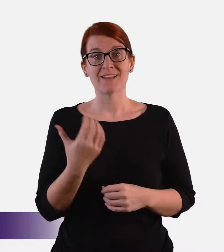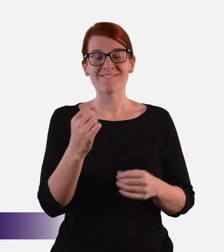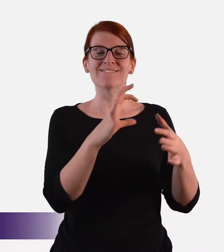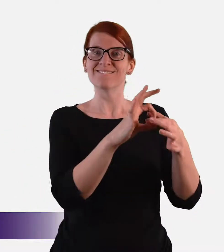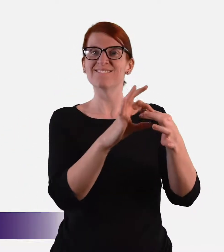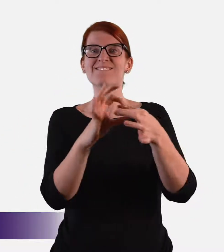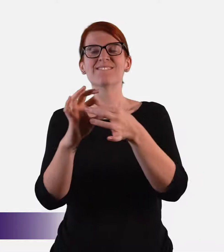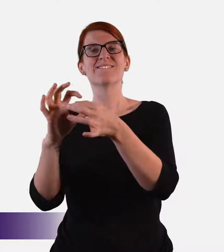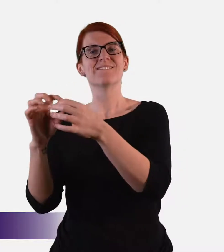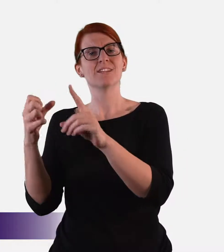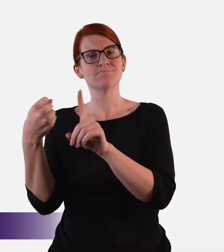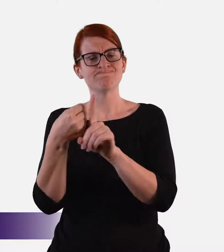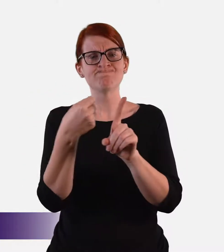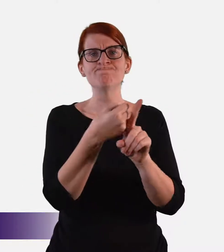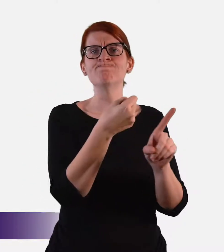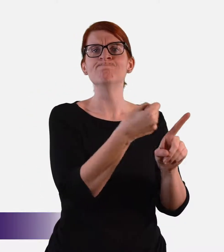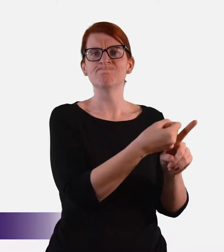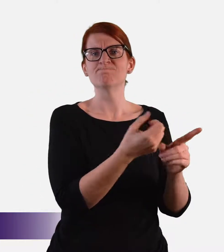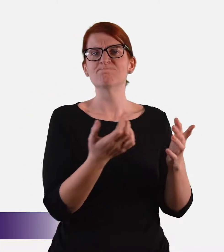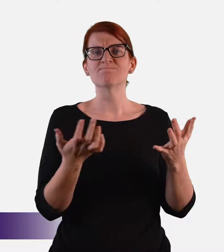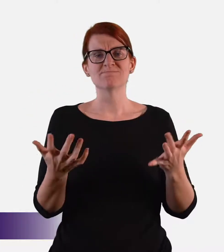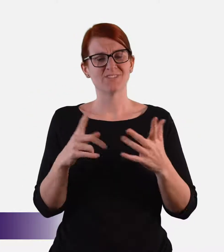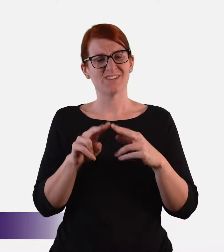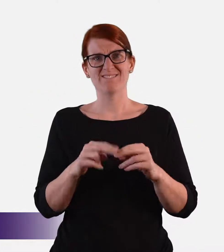noting there can be significant flow-on effects in terms of a person's -